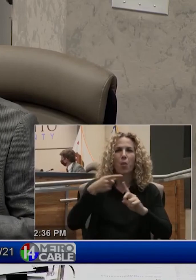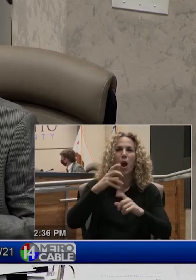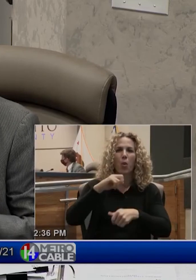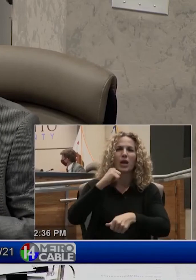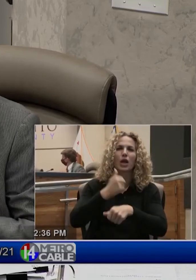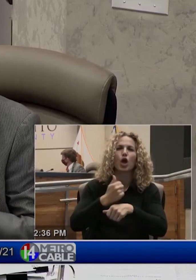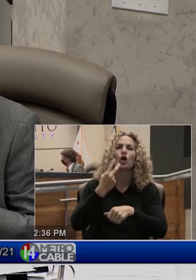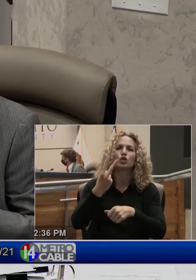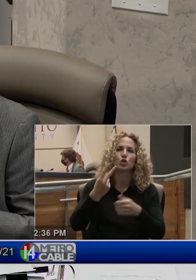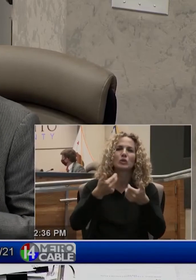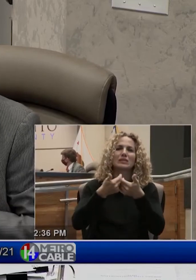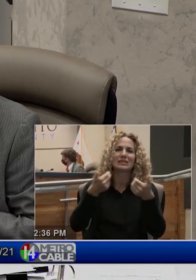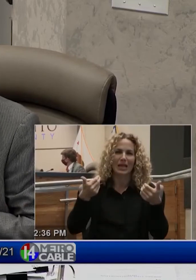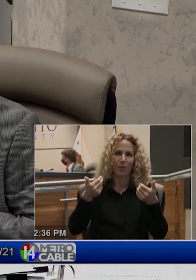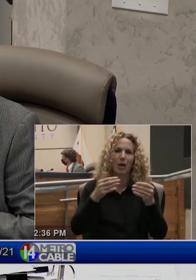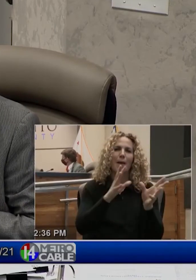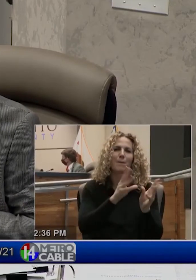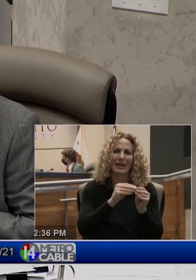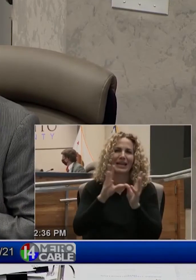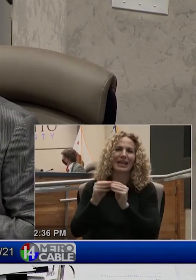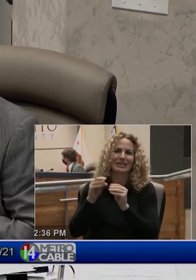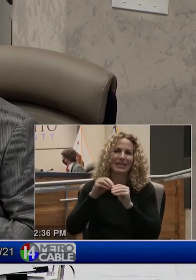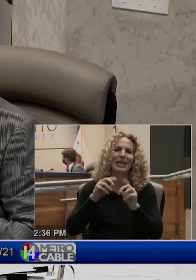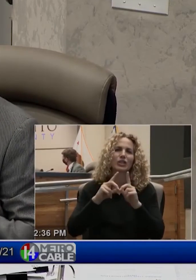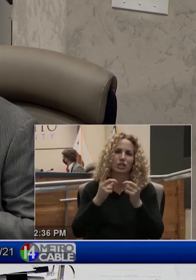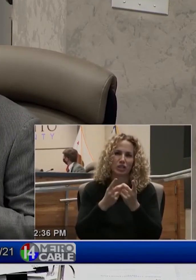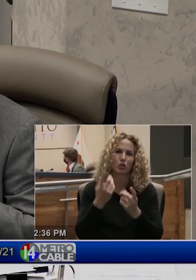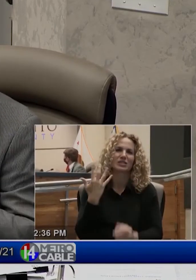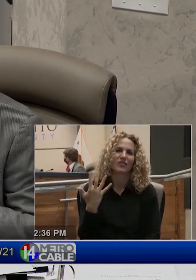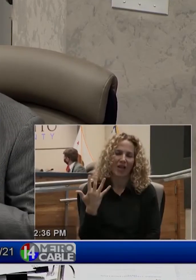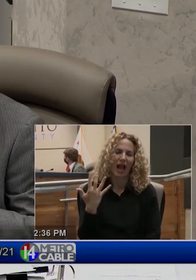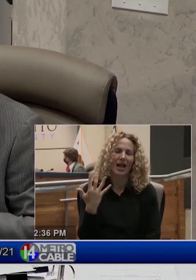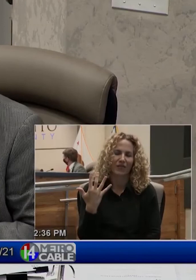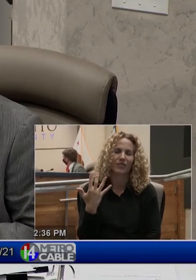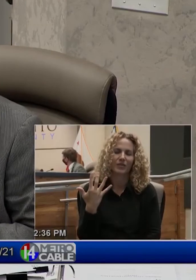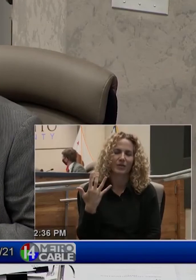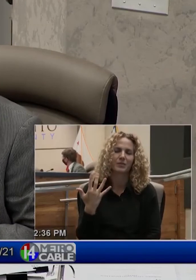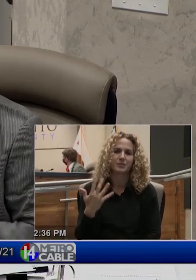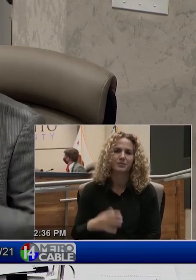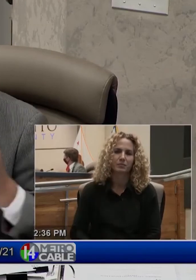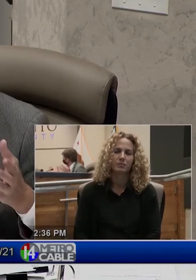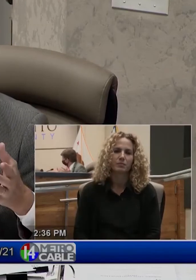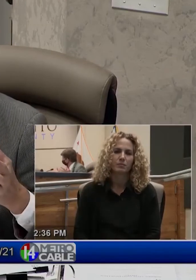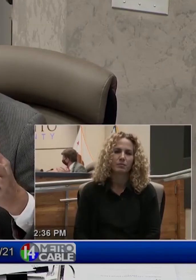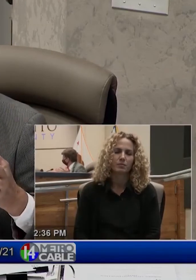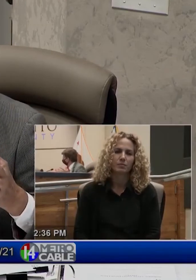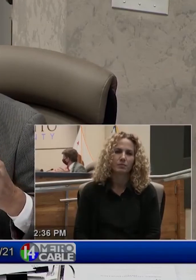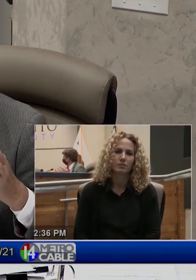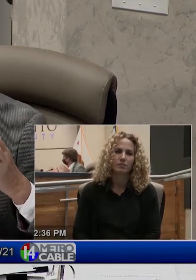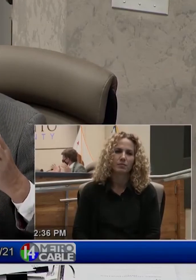MAKING THE POINT AND PARTICULARLY BECAUSE AND PARTICULARLY BECAUSE AND THEY'RING IF TO HAVE A SHIFT THEY'RING IF TO HAVE A SHIFT WITH OTHER DISTRICTS AND